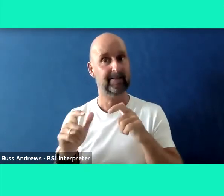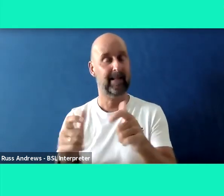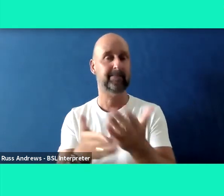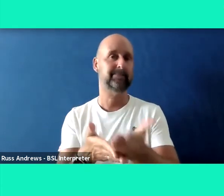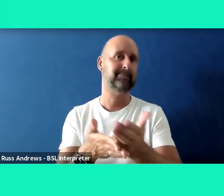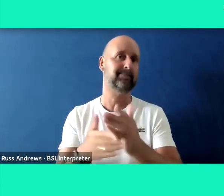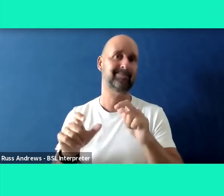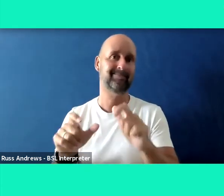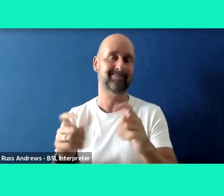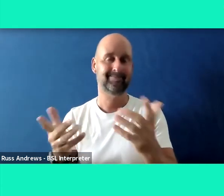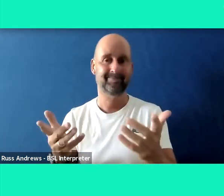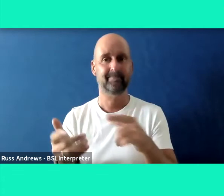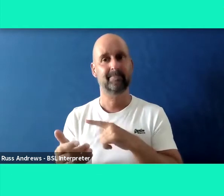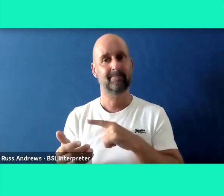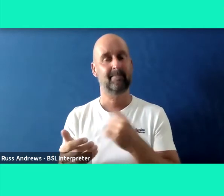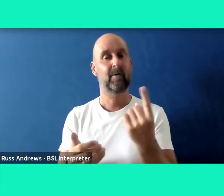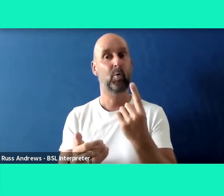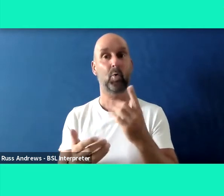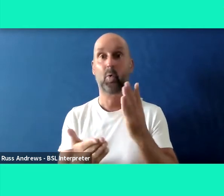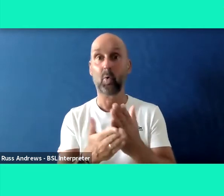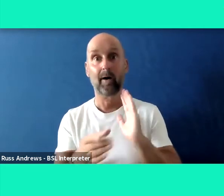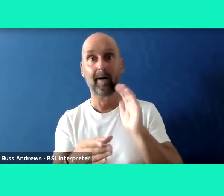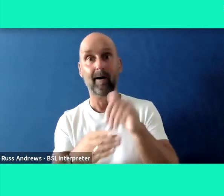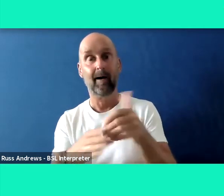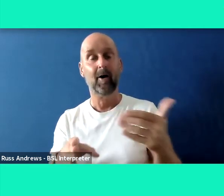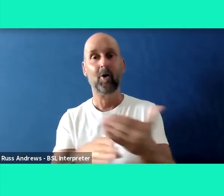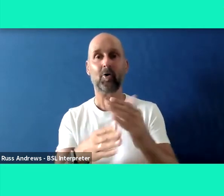,not least puts anyone pursuing a career in the arts off completely.